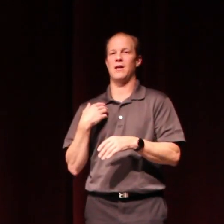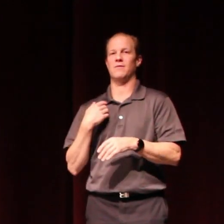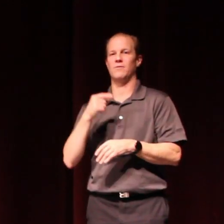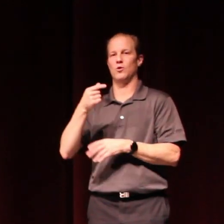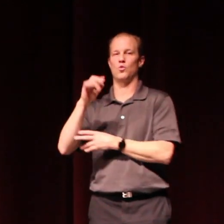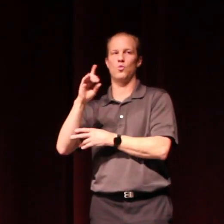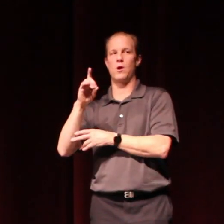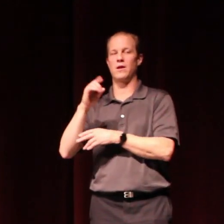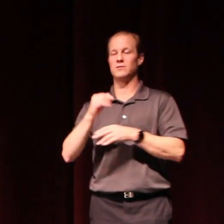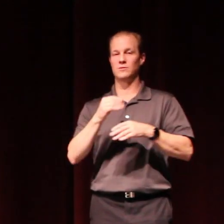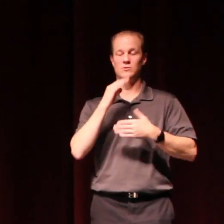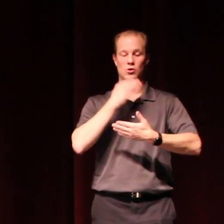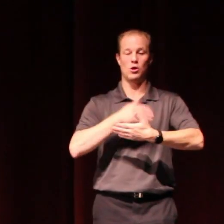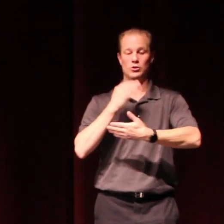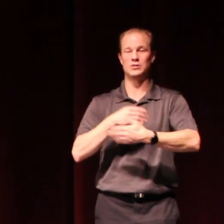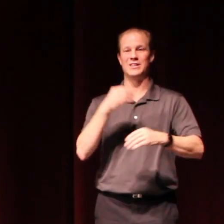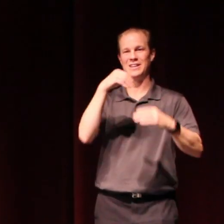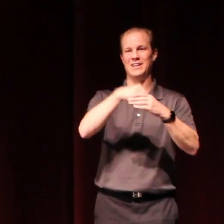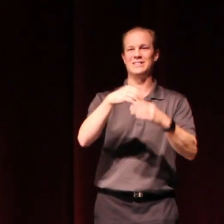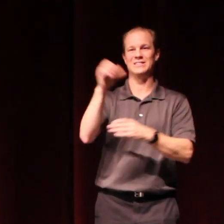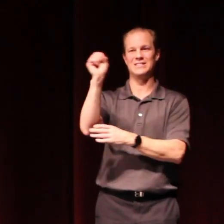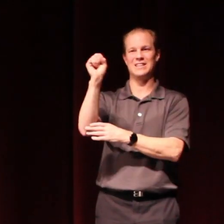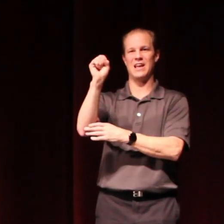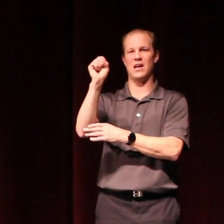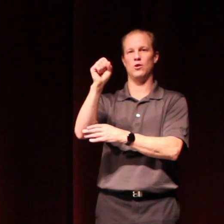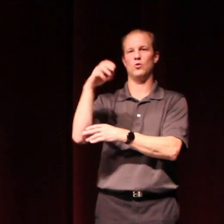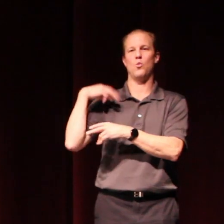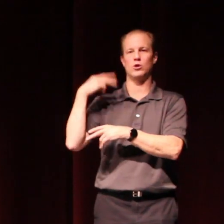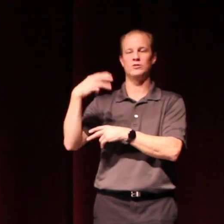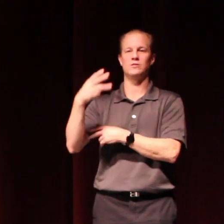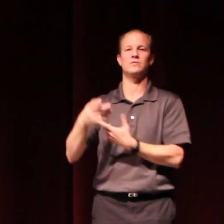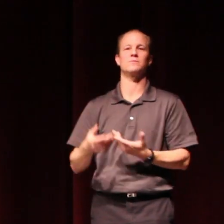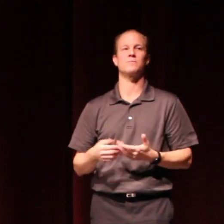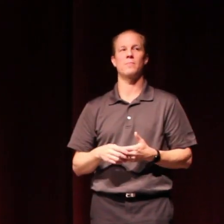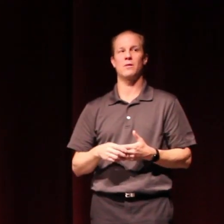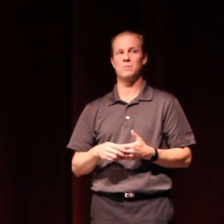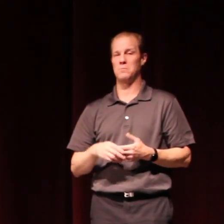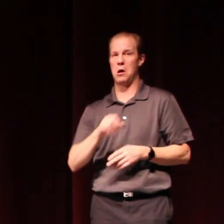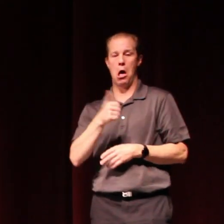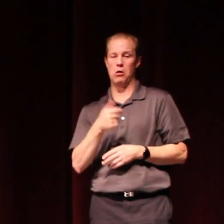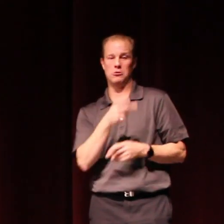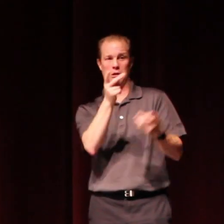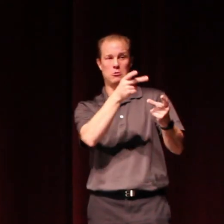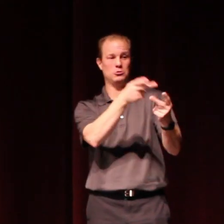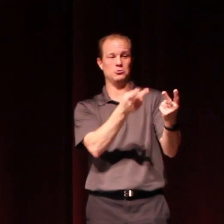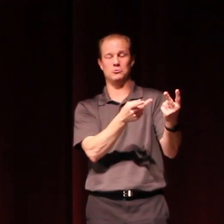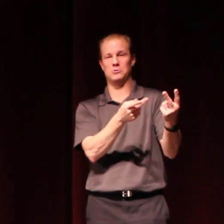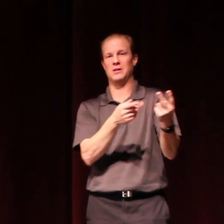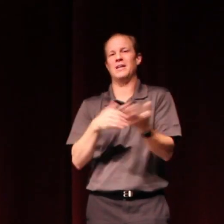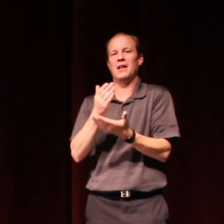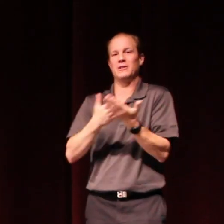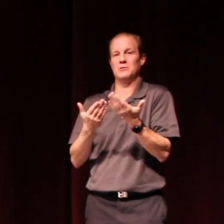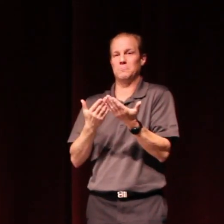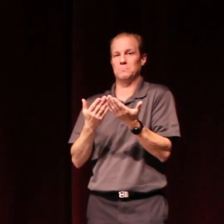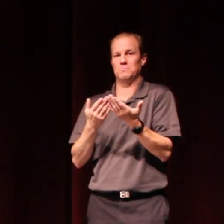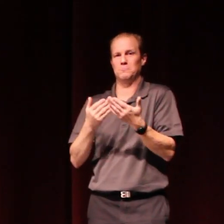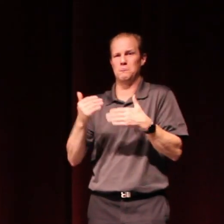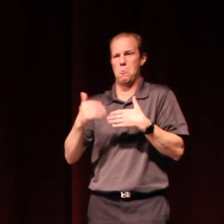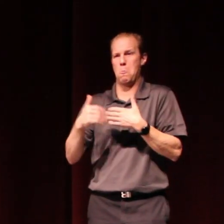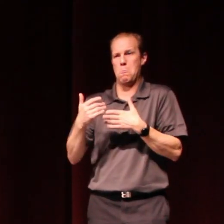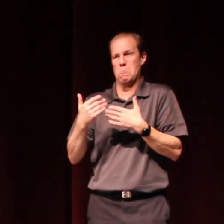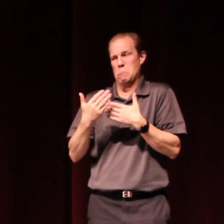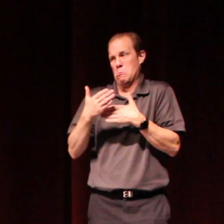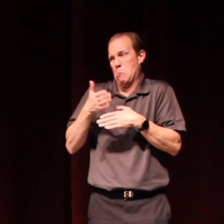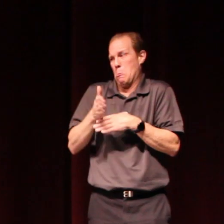So other than those two, I have plenty of time on my hands, so, I can commit myself